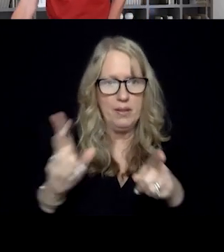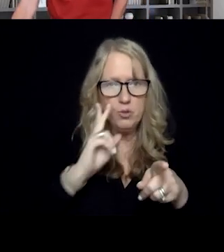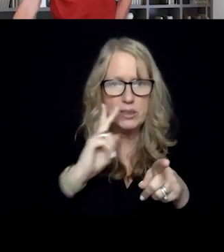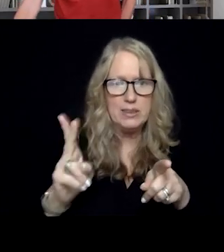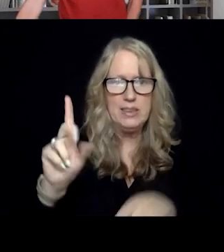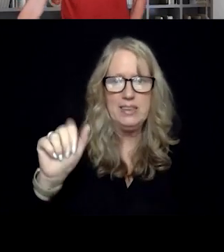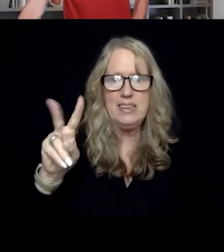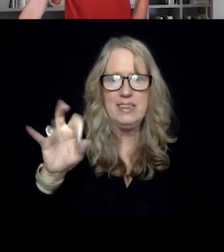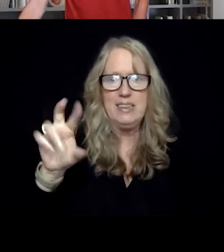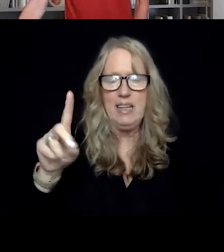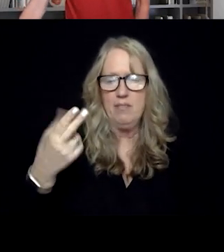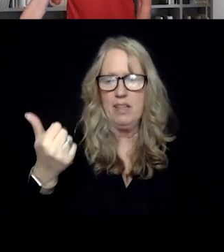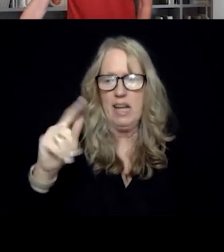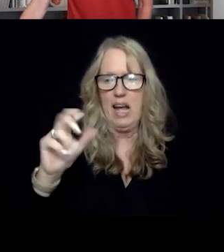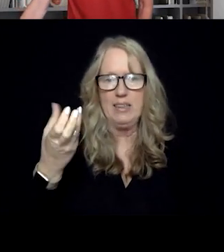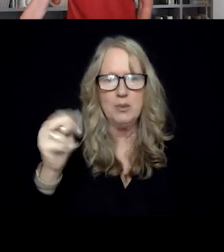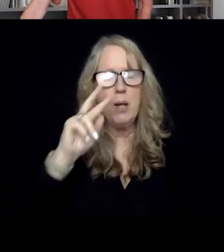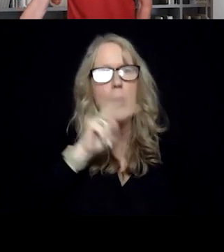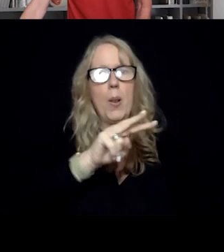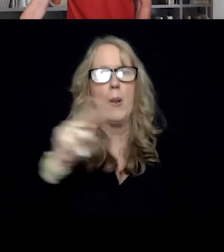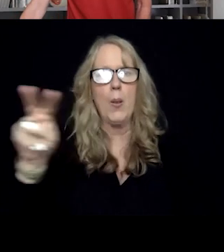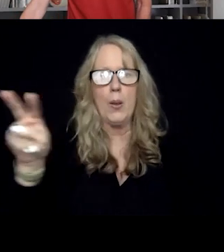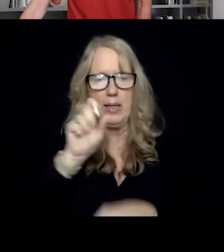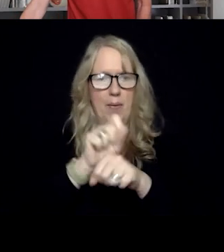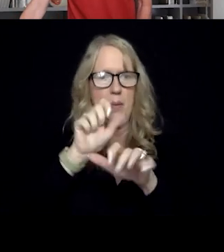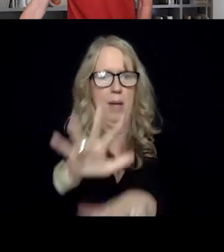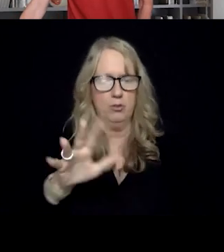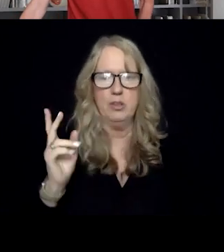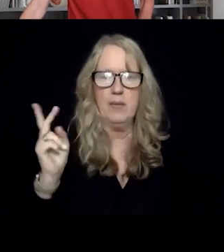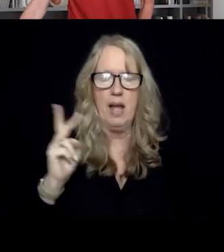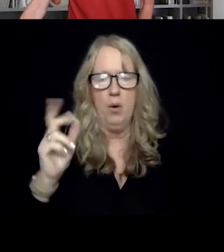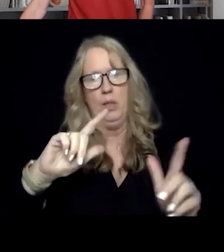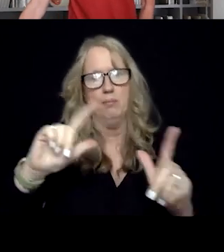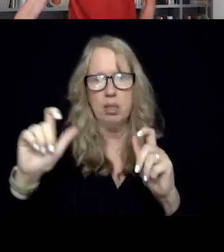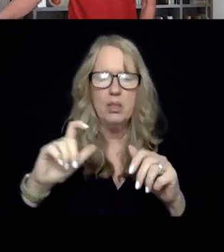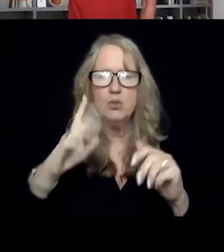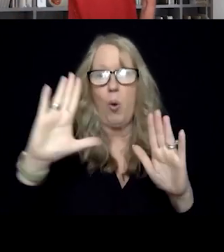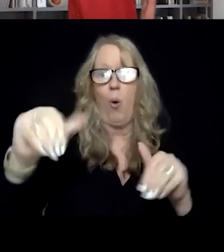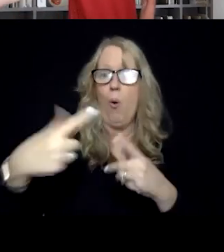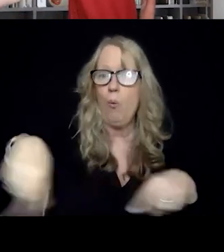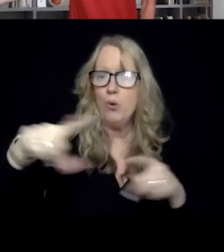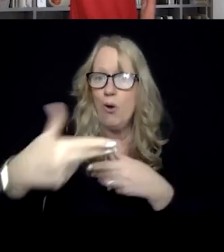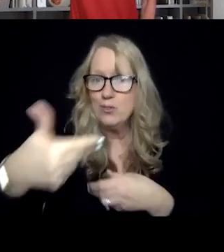LOOKING OUT AT THE MOUNTAIN. WE HAVE EXPANDED INTO THIS THEATER